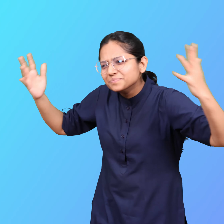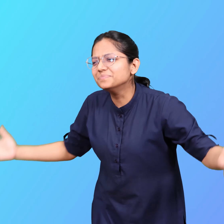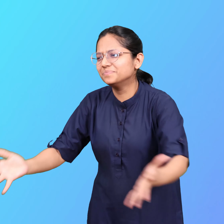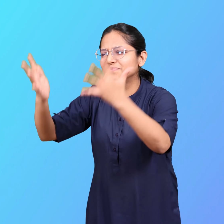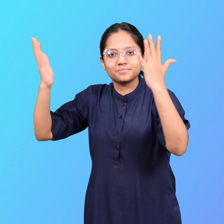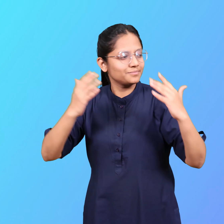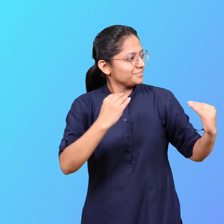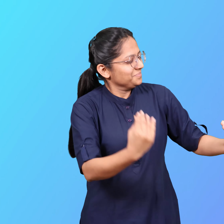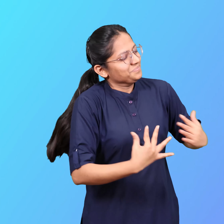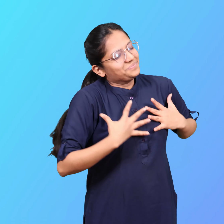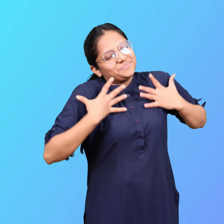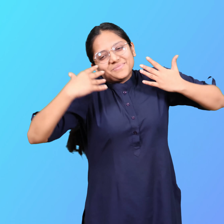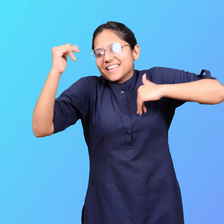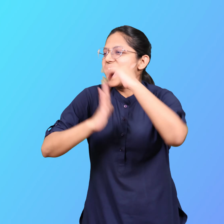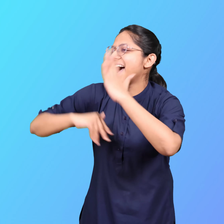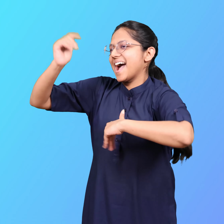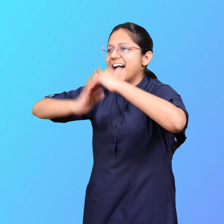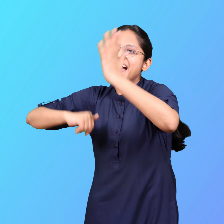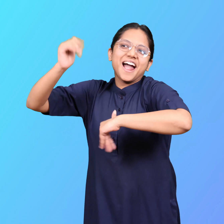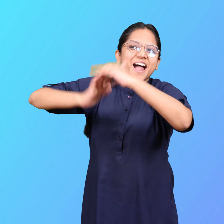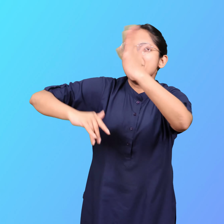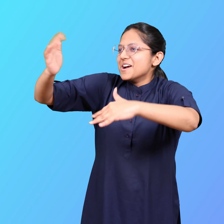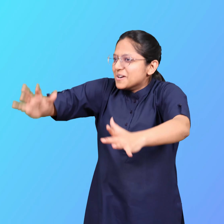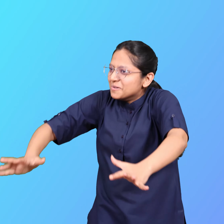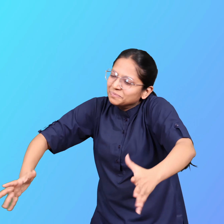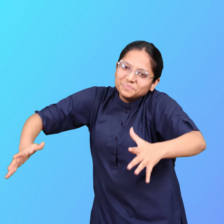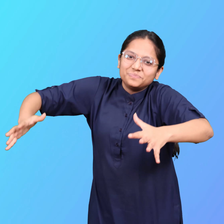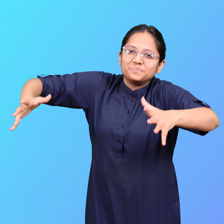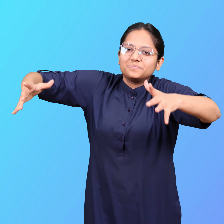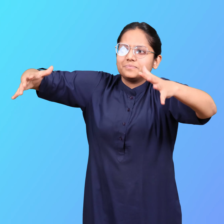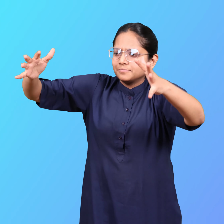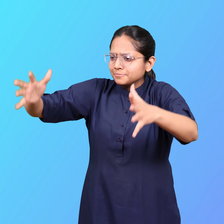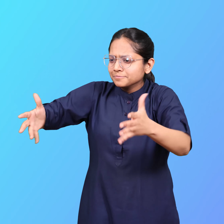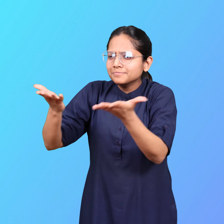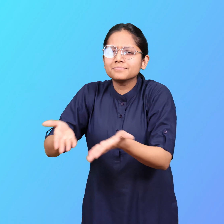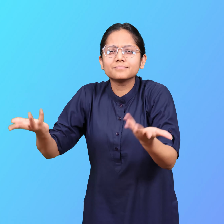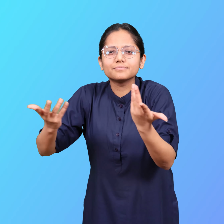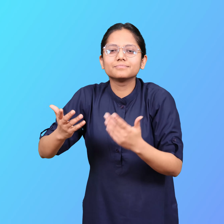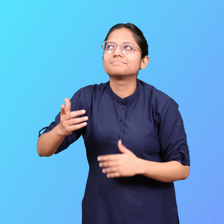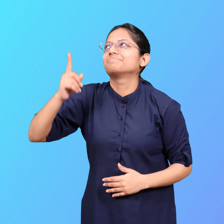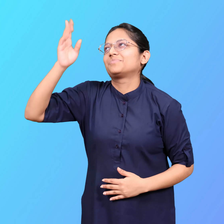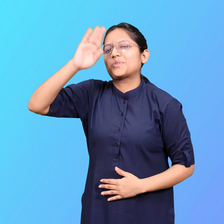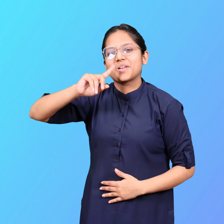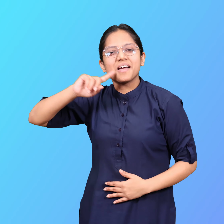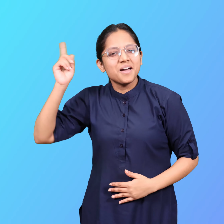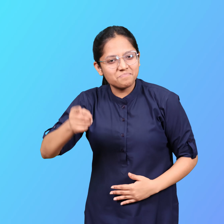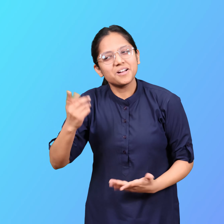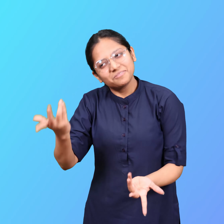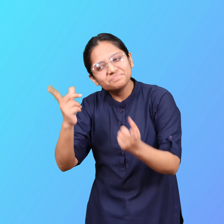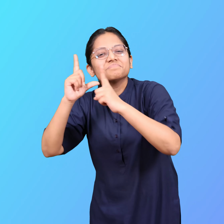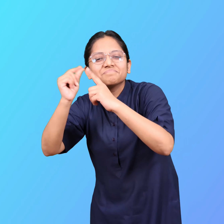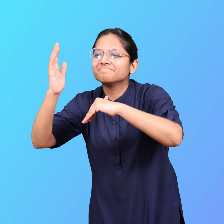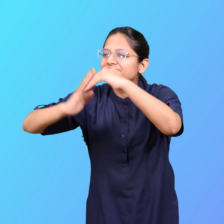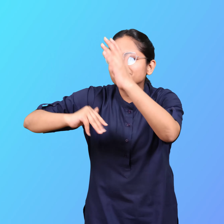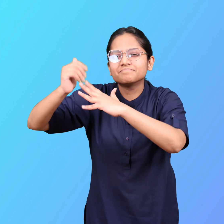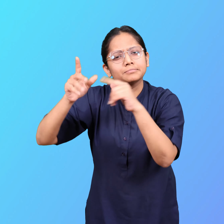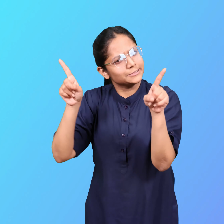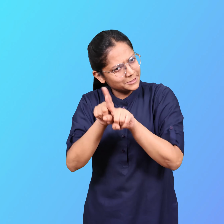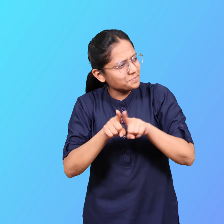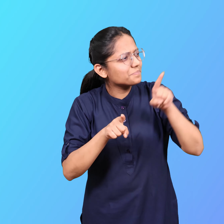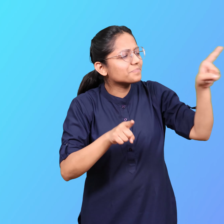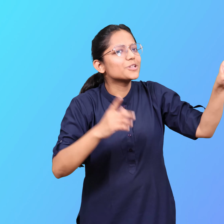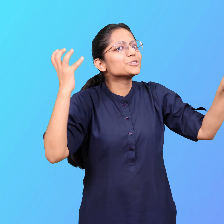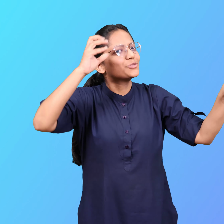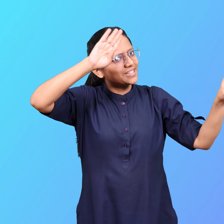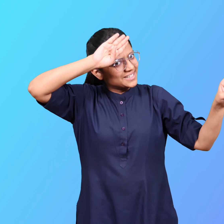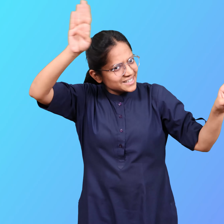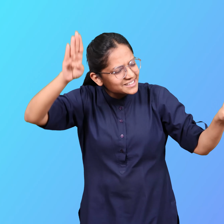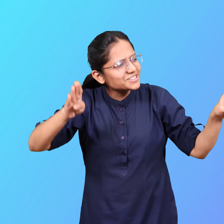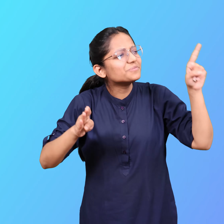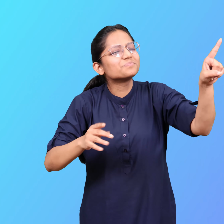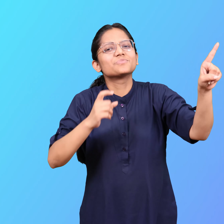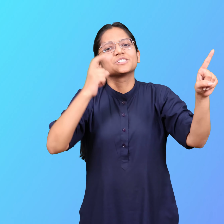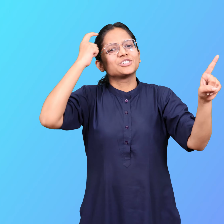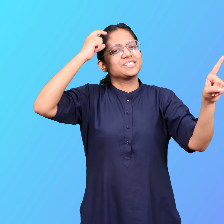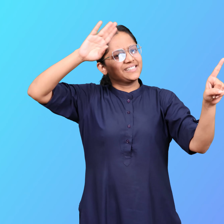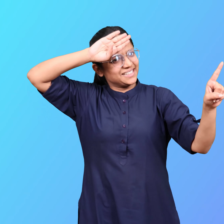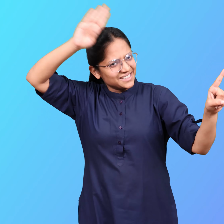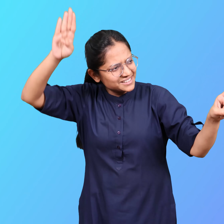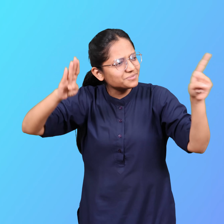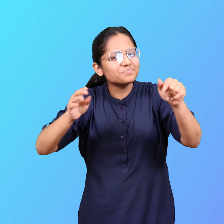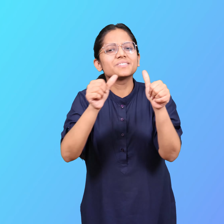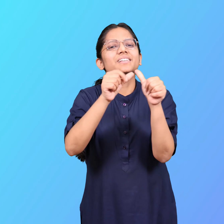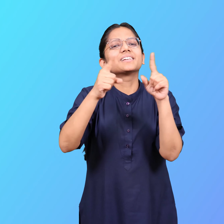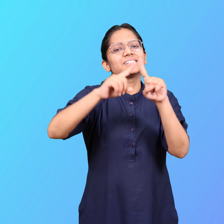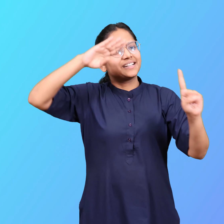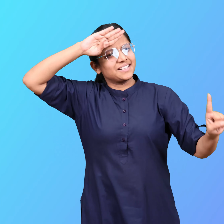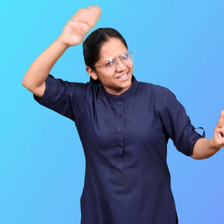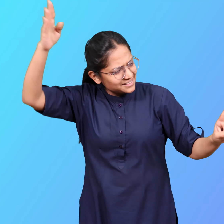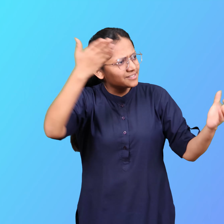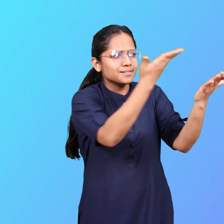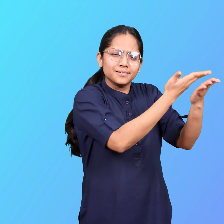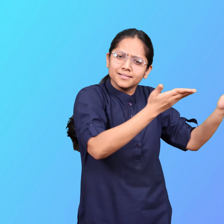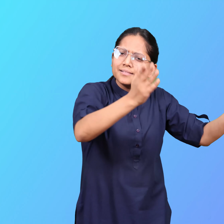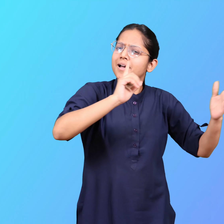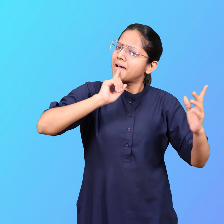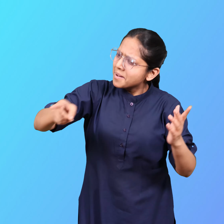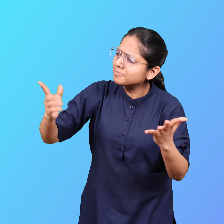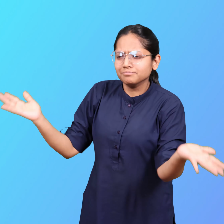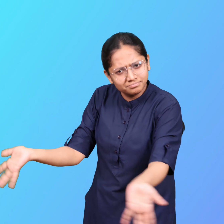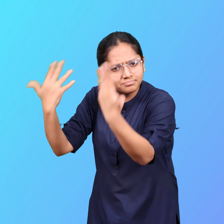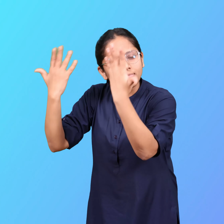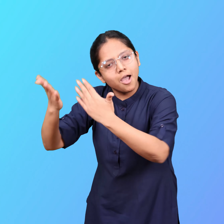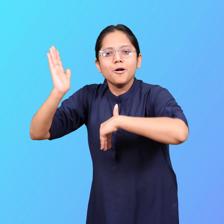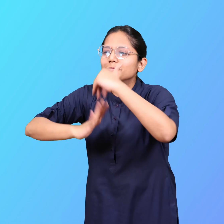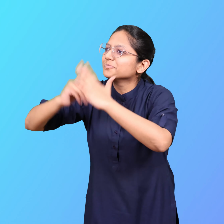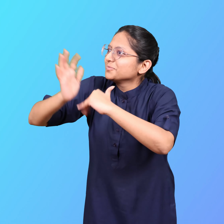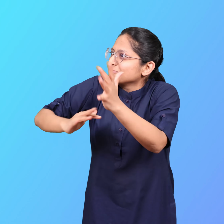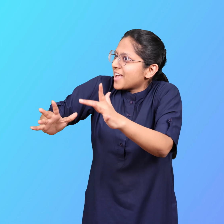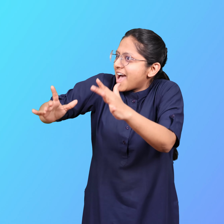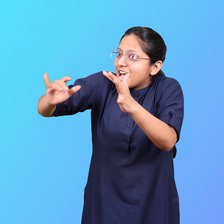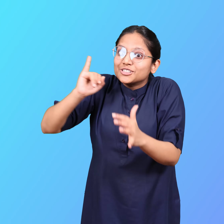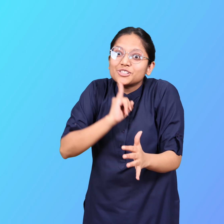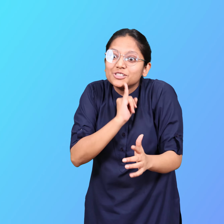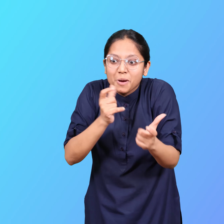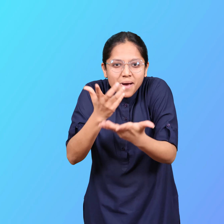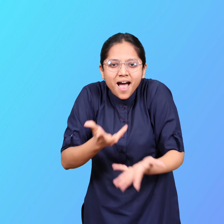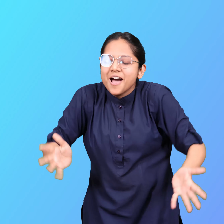They finished building the Temple as the God of Israel had commanded and as Cyrus, Darius and Artaxerxes, the kings of Persia, had ordered.